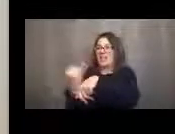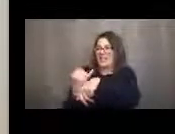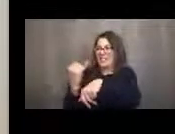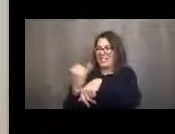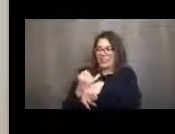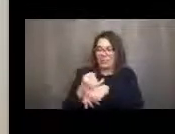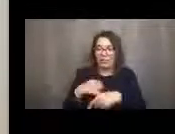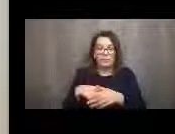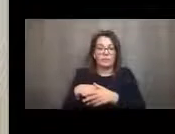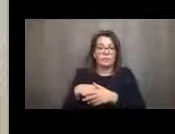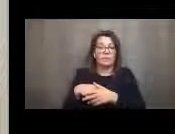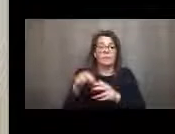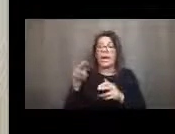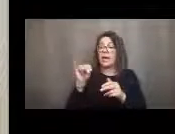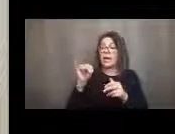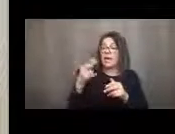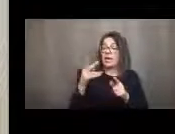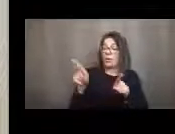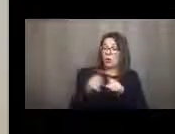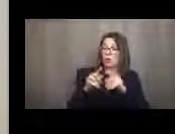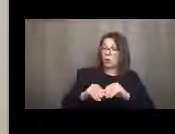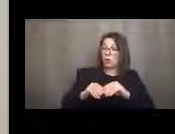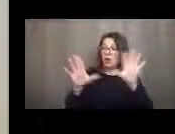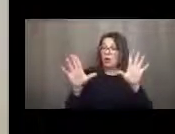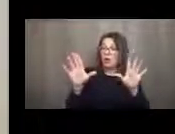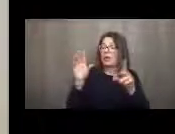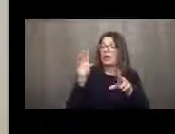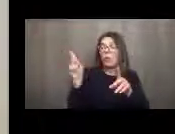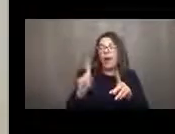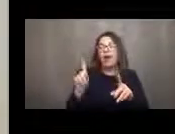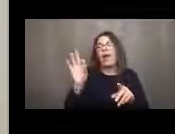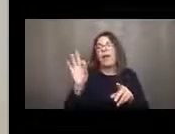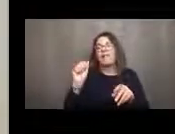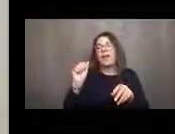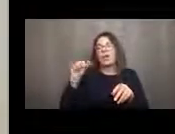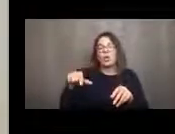NIH also clarified in a frequently asked question at the time of application.